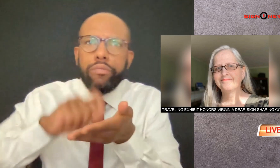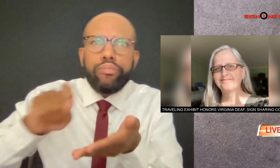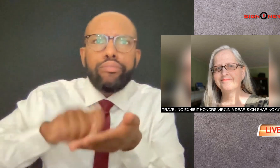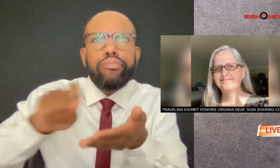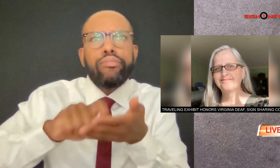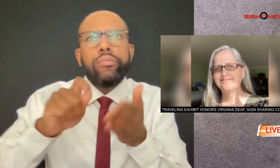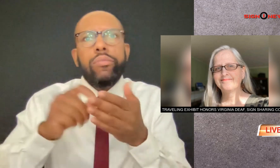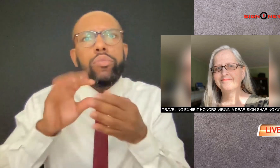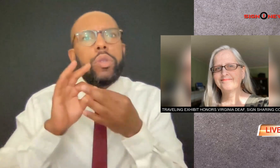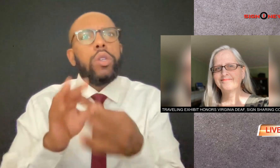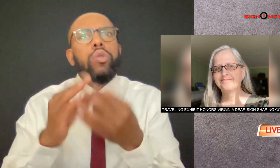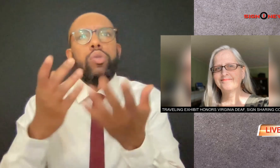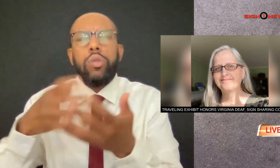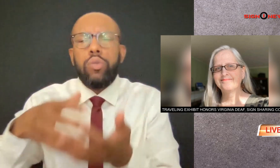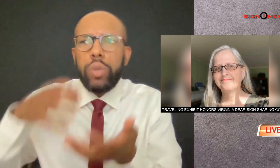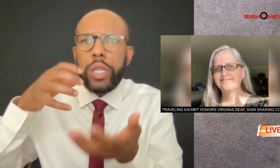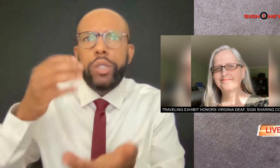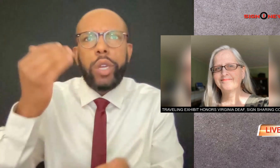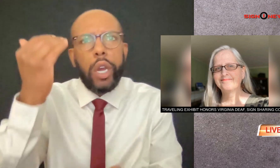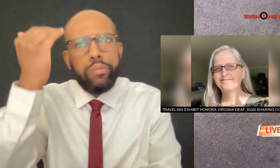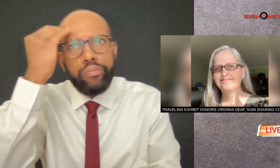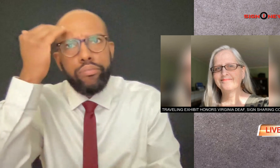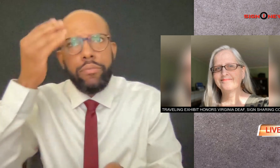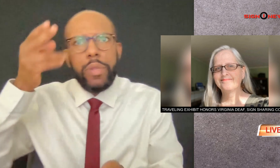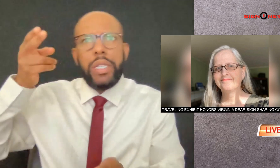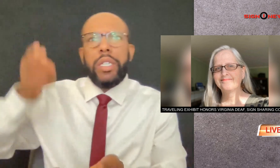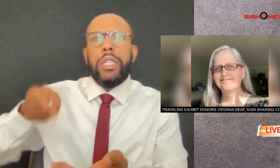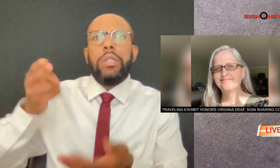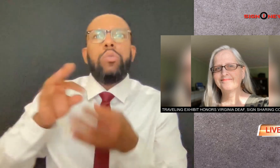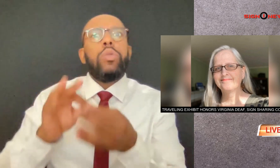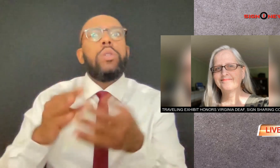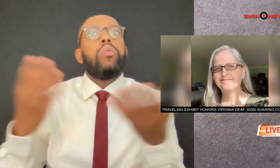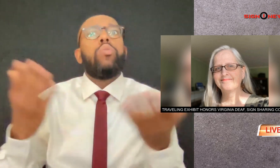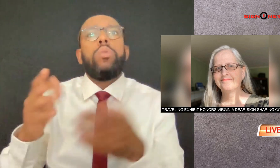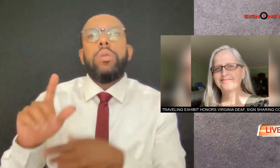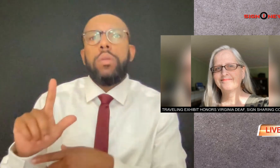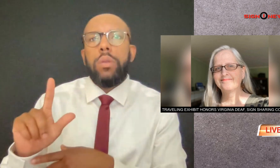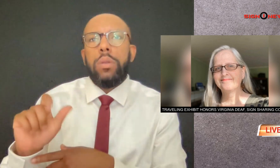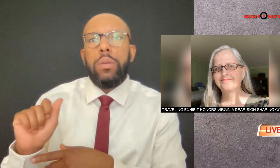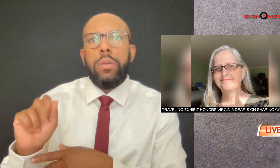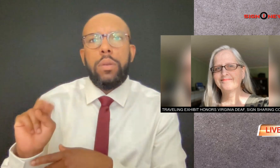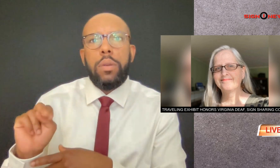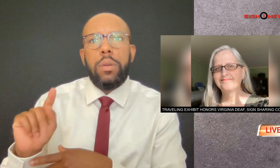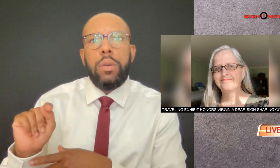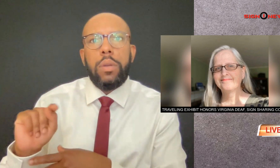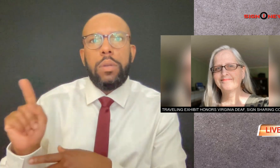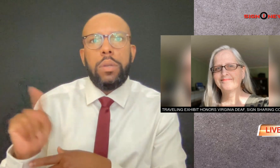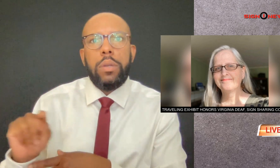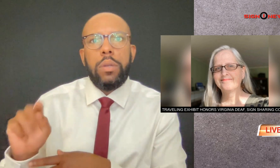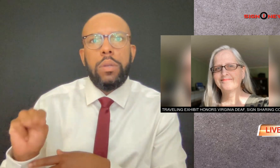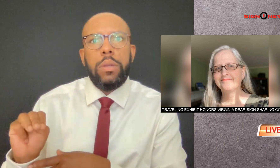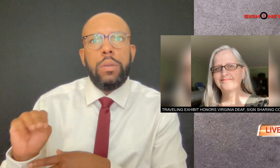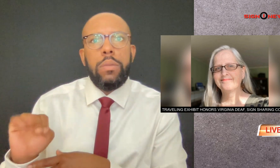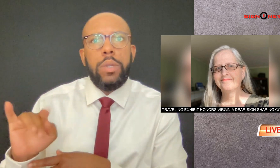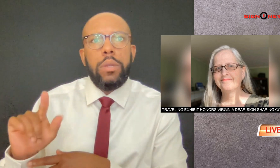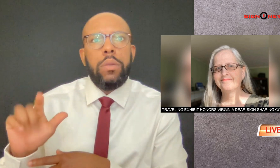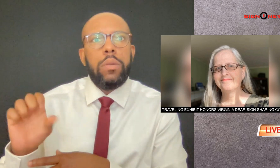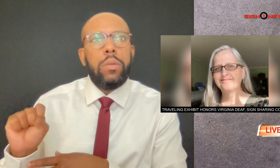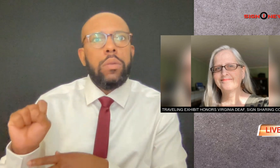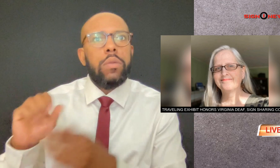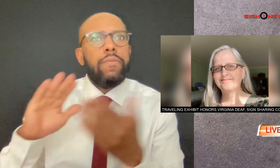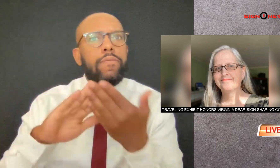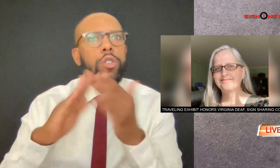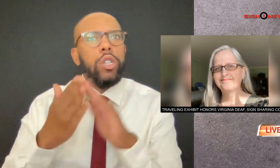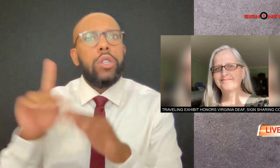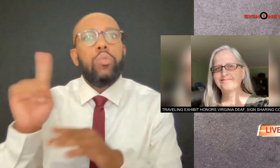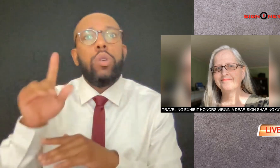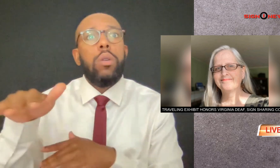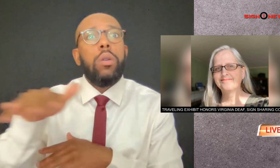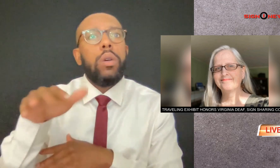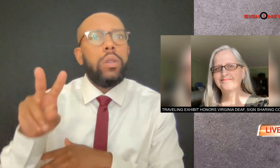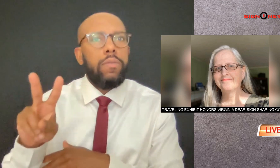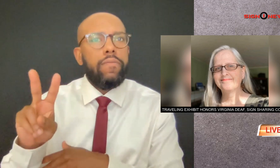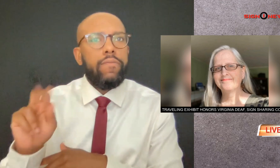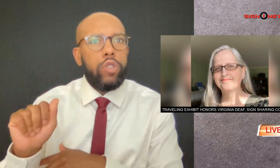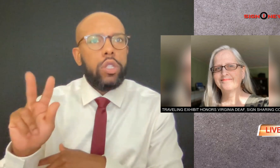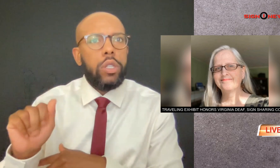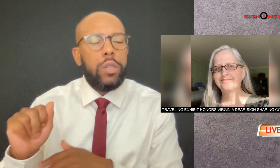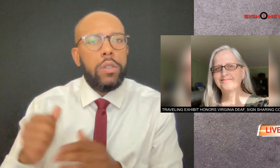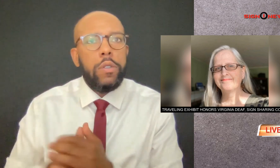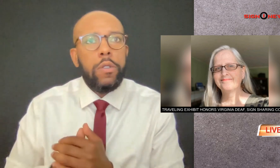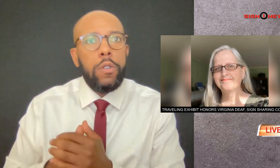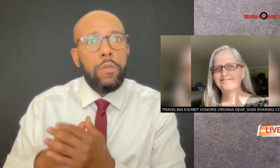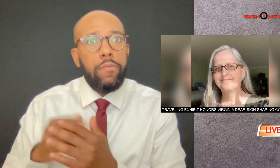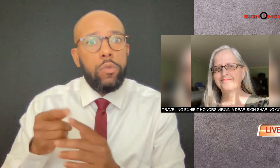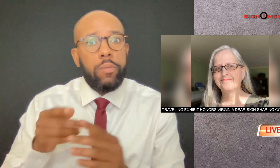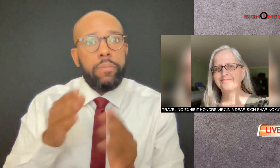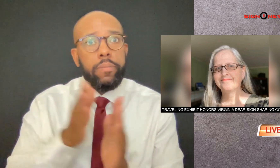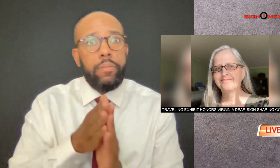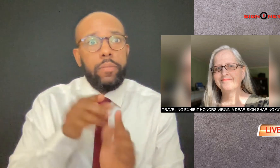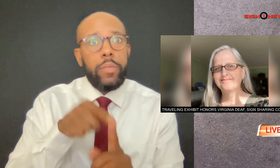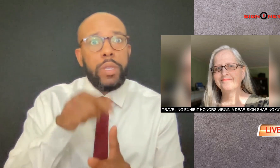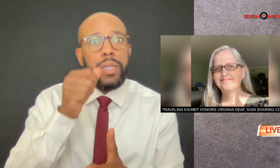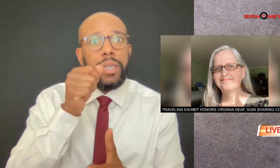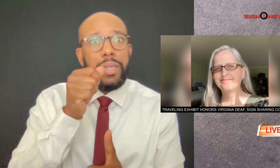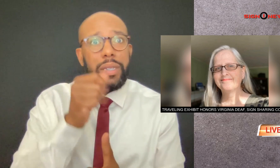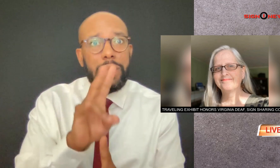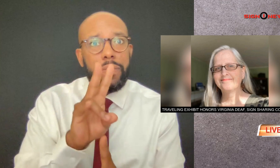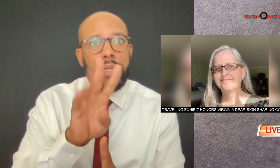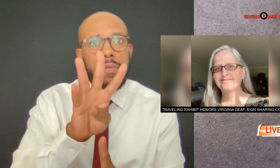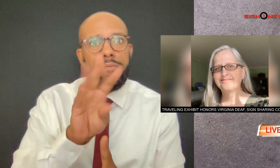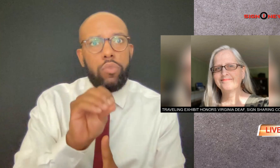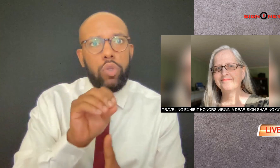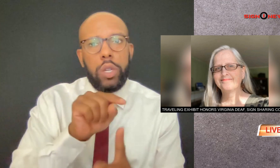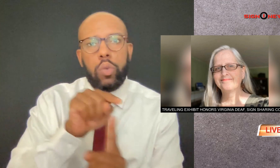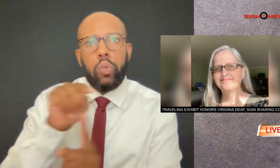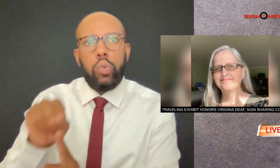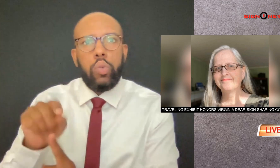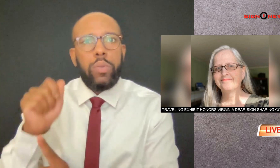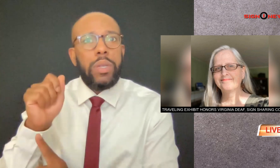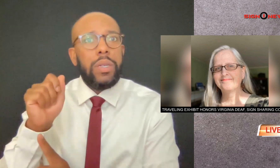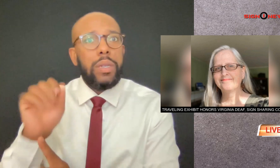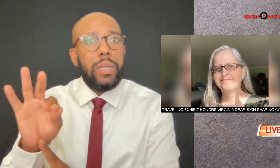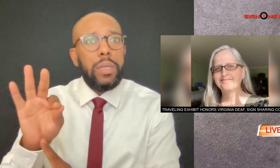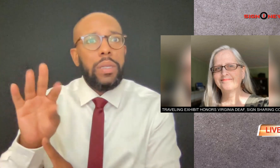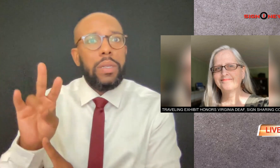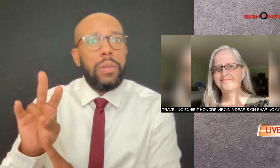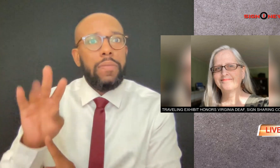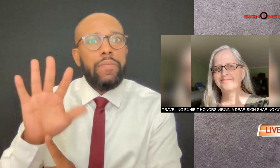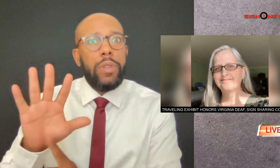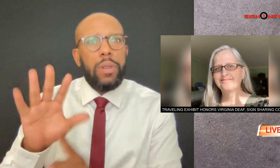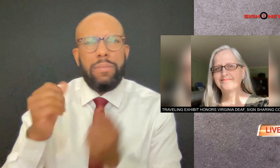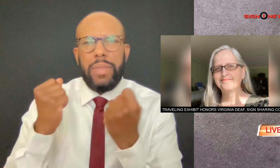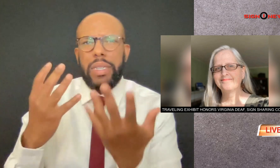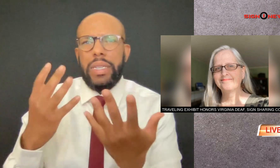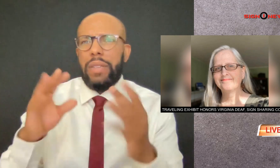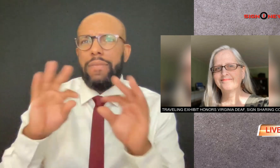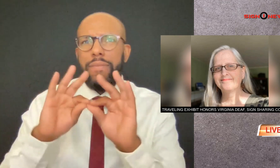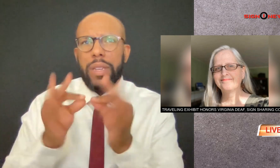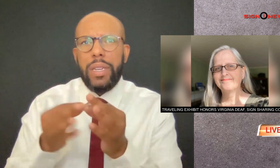the rich history of the Lantz Mills village in Virginia